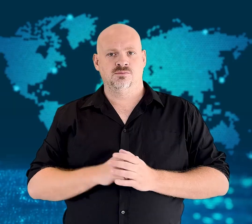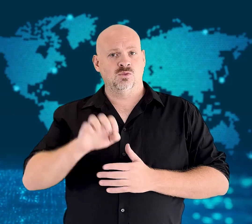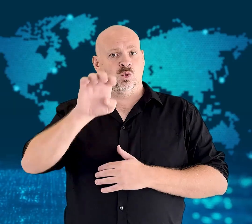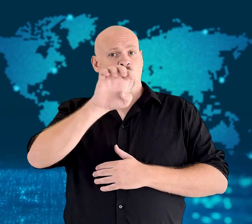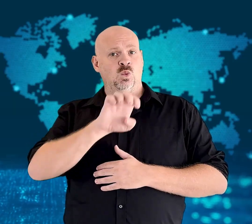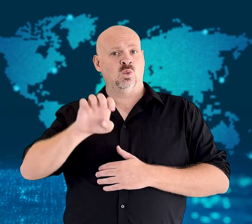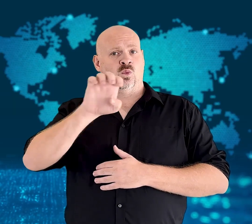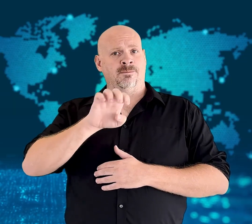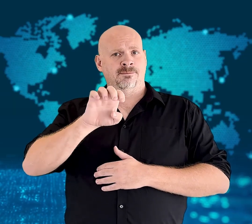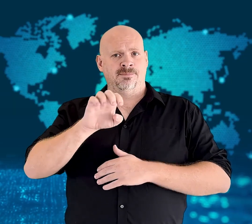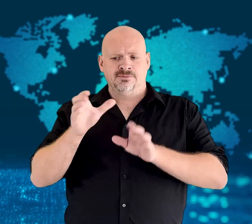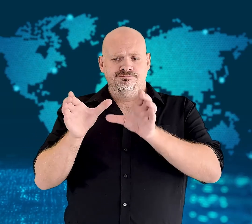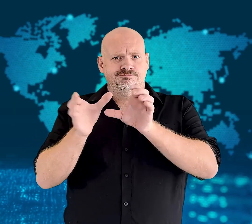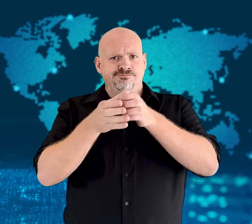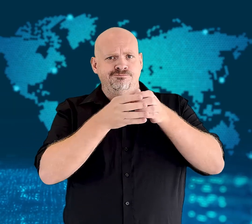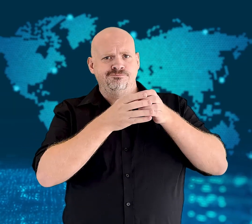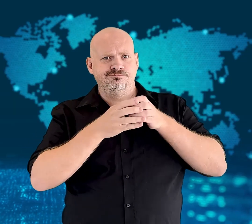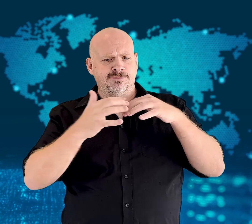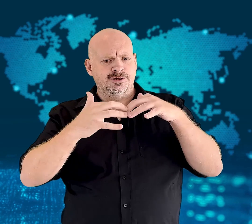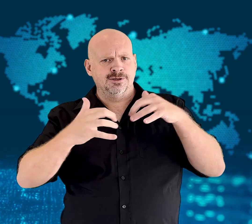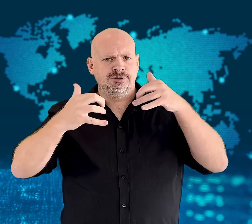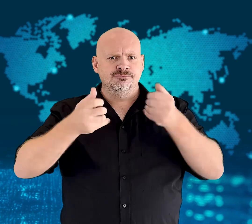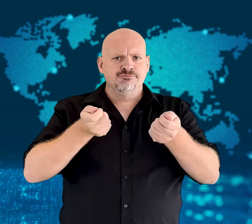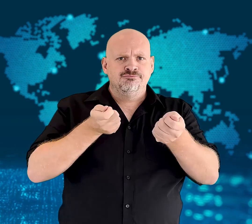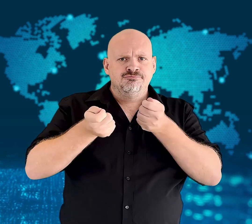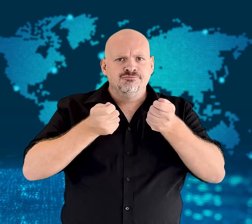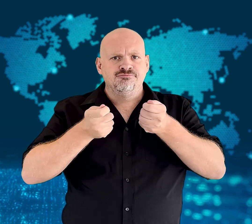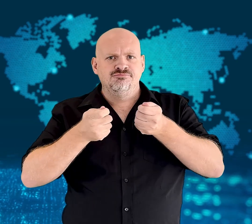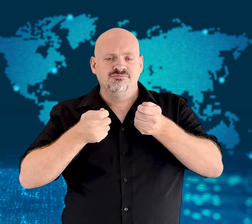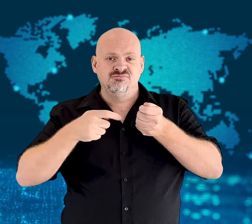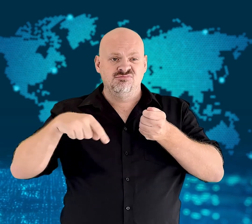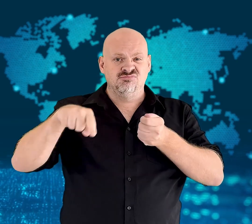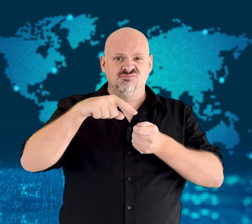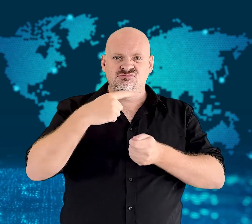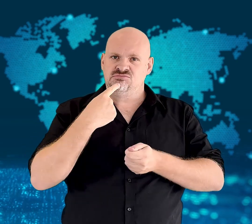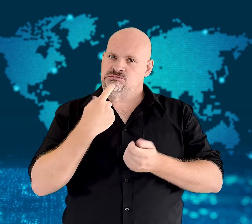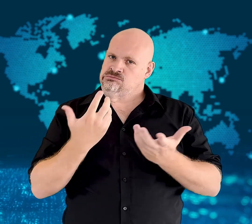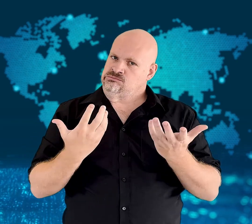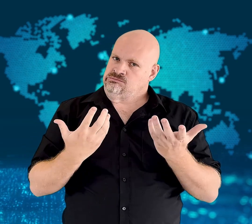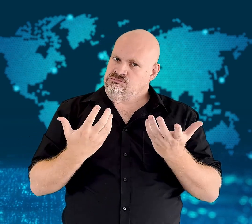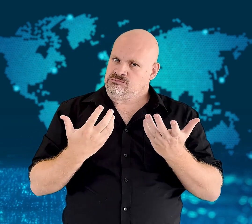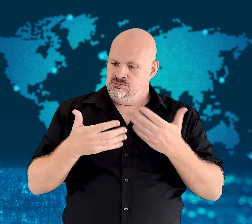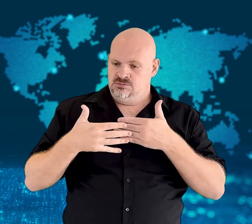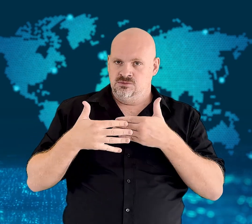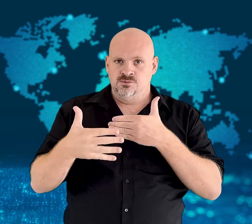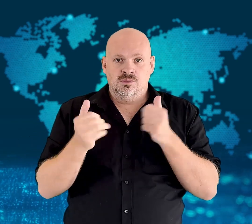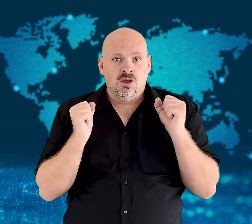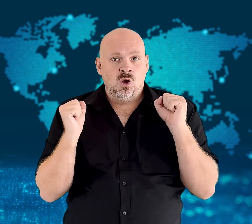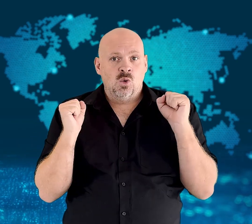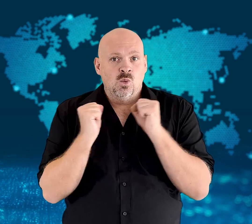[GAVIN]: European officials are warning that the continent may face gas shortages